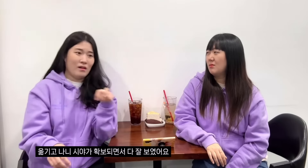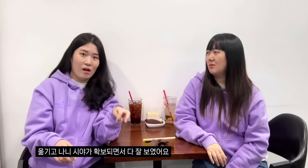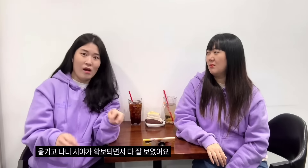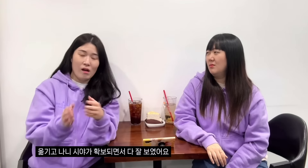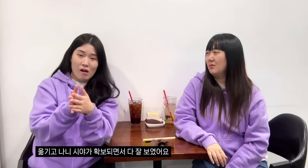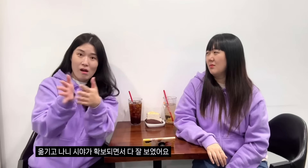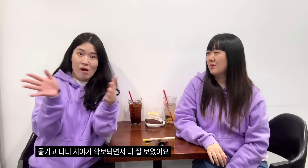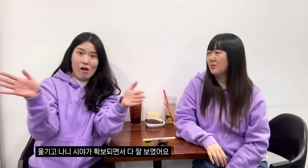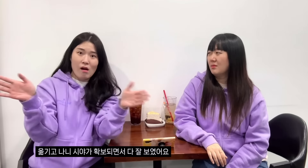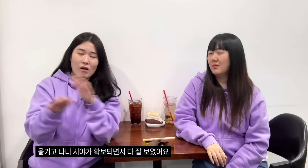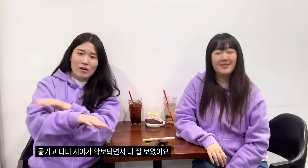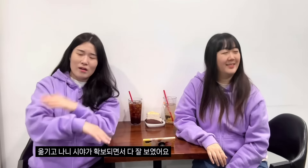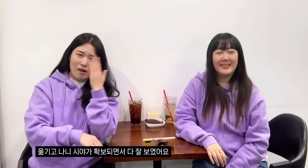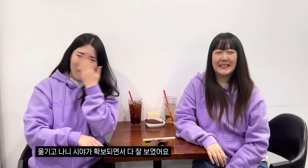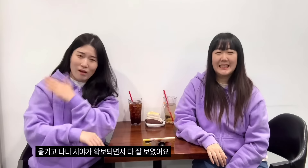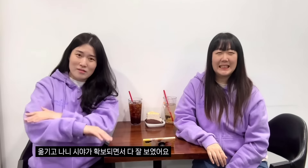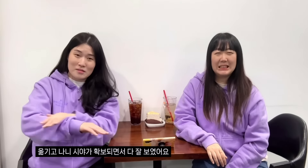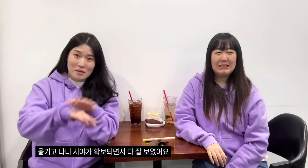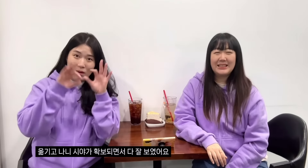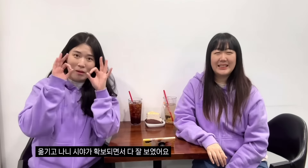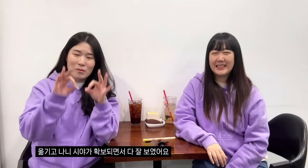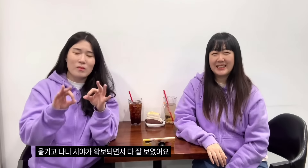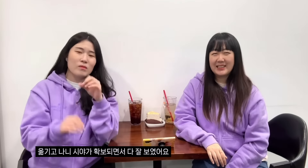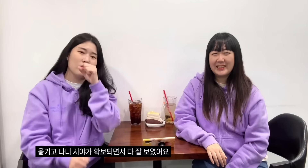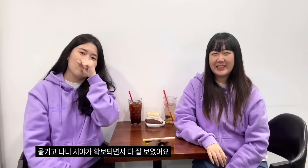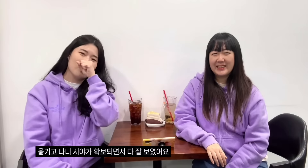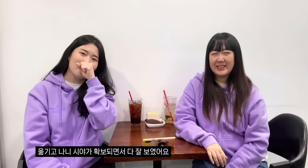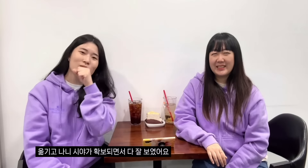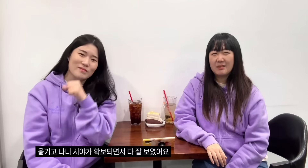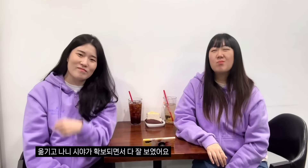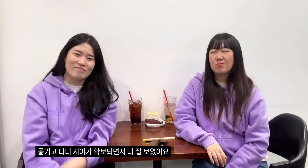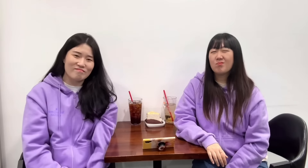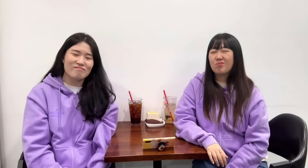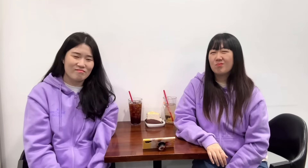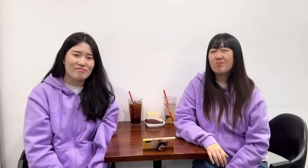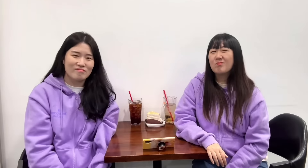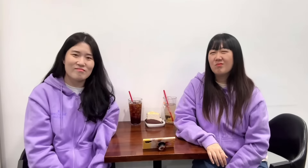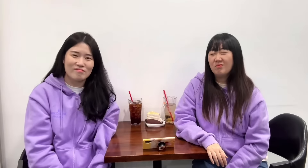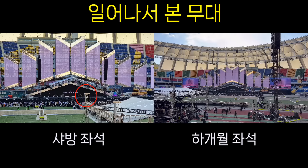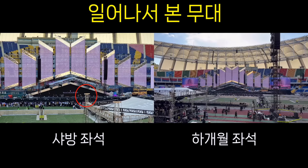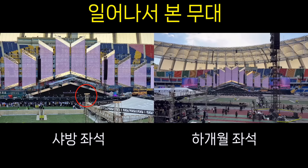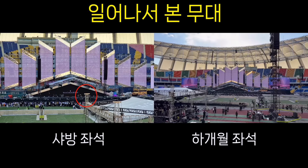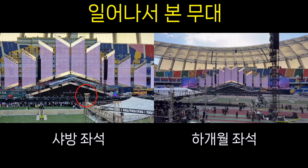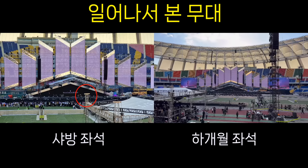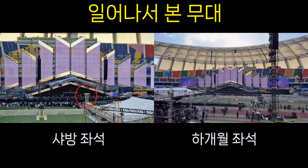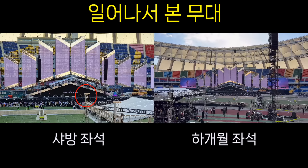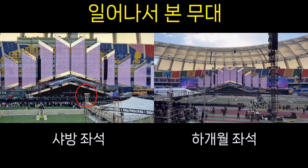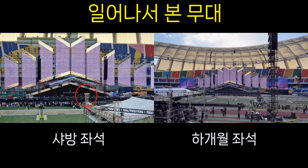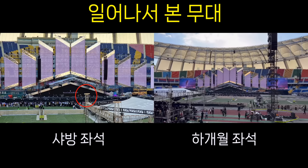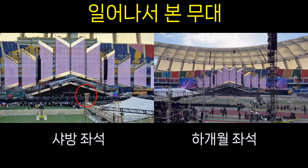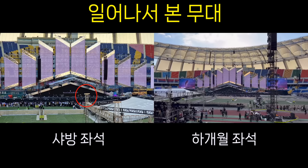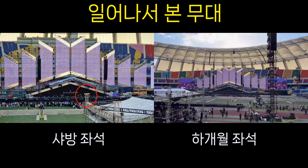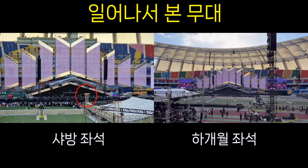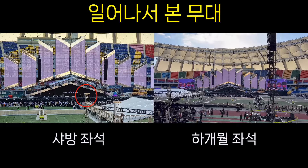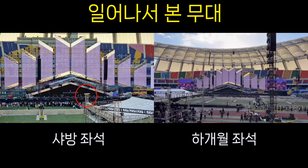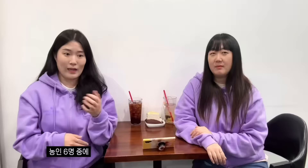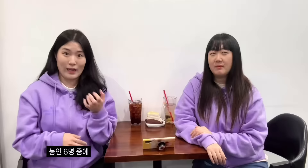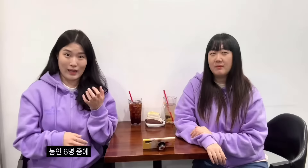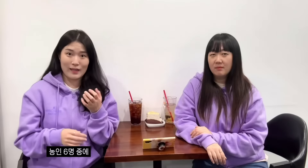but after moving it, I could see everything better as my field of view was secured. left she seat / right she seat (I woke up and saw the stage)